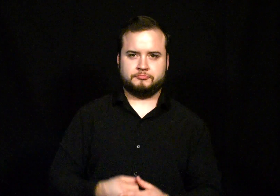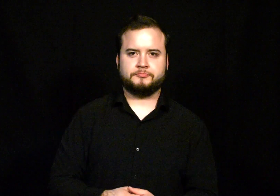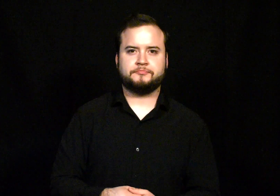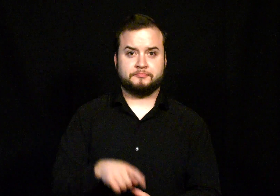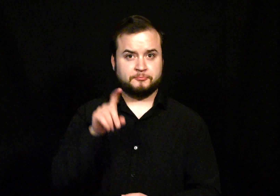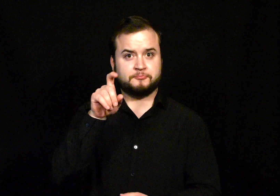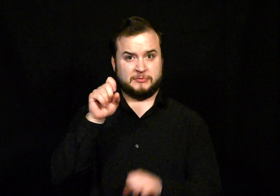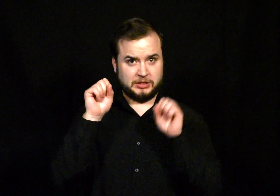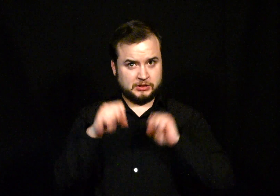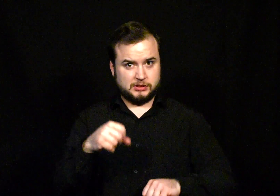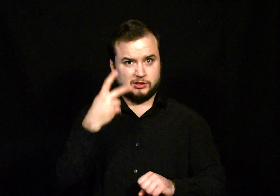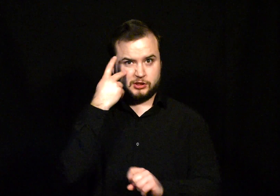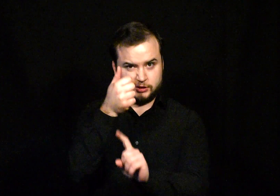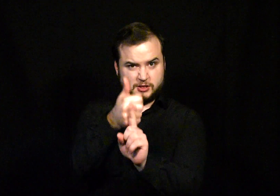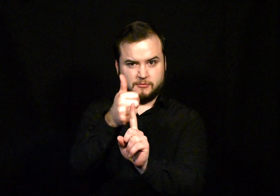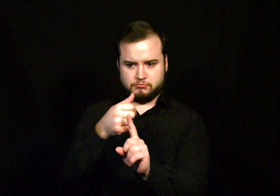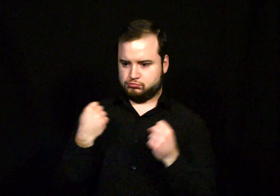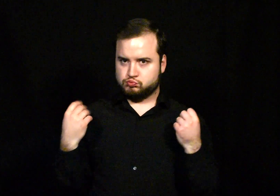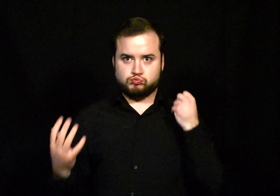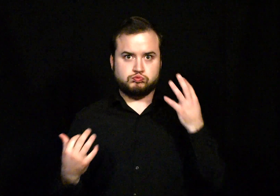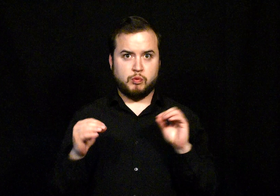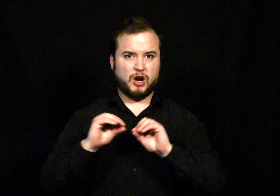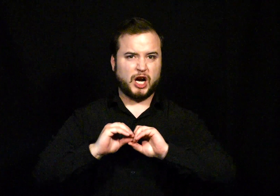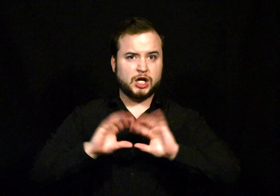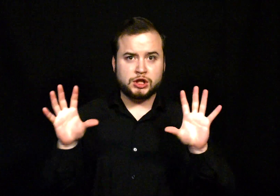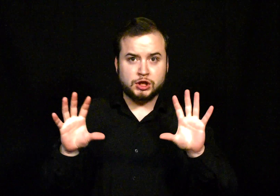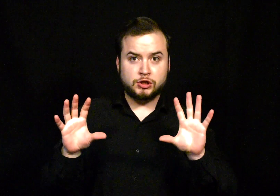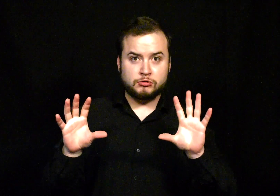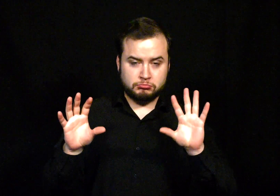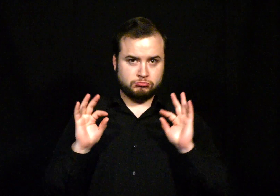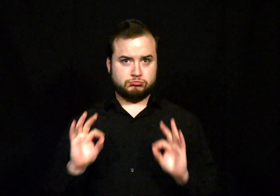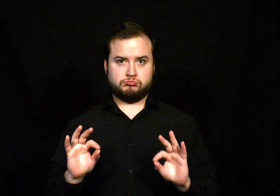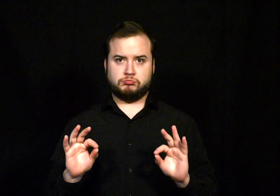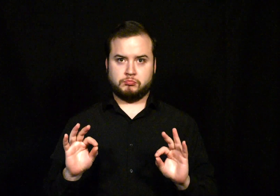Can you see yourself signing clearly?